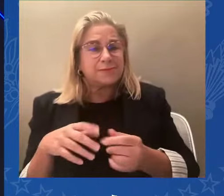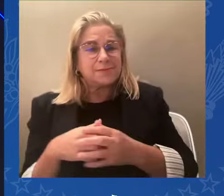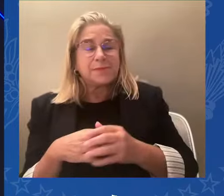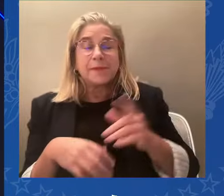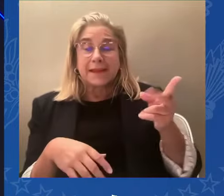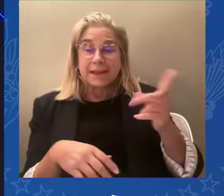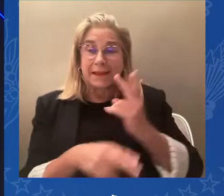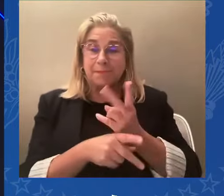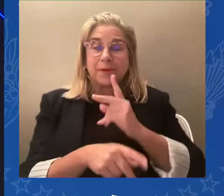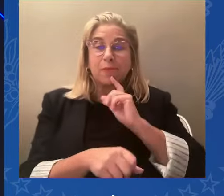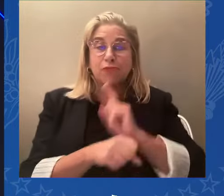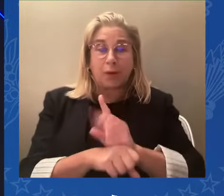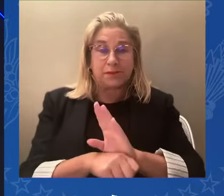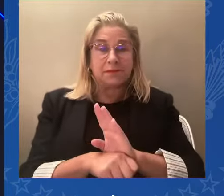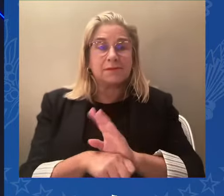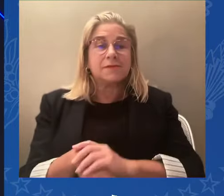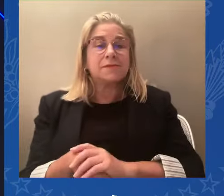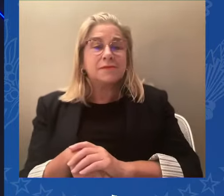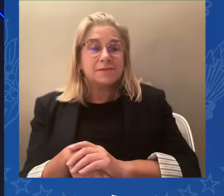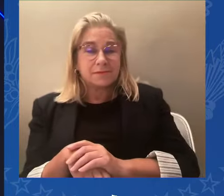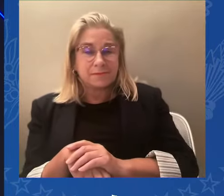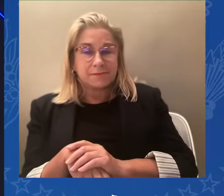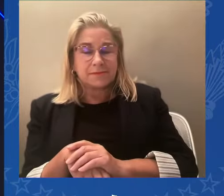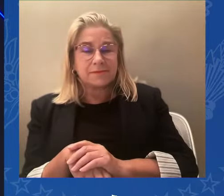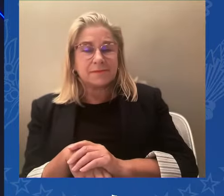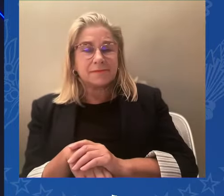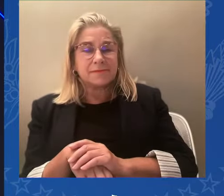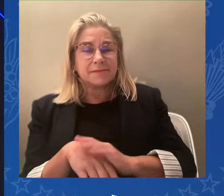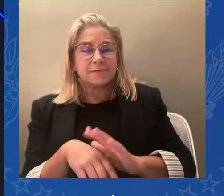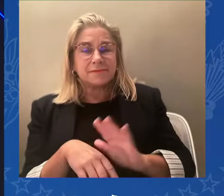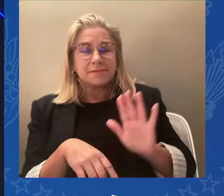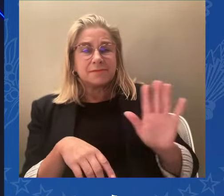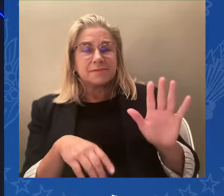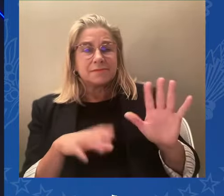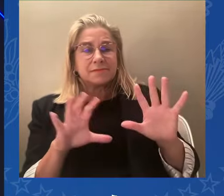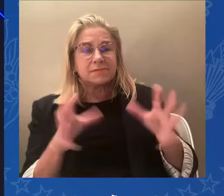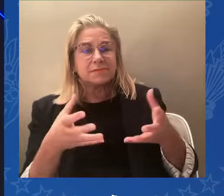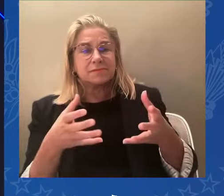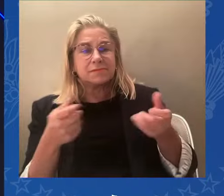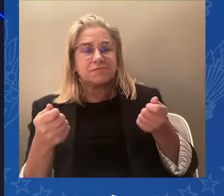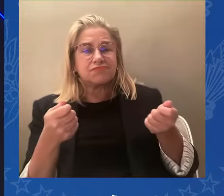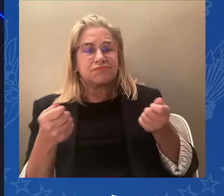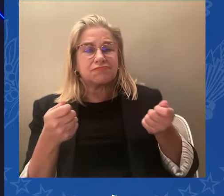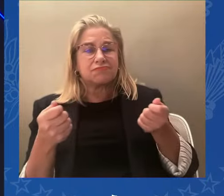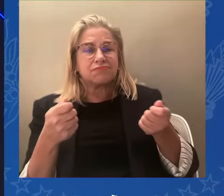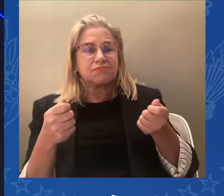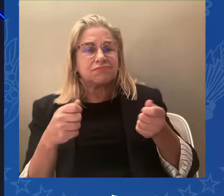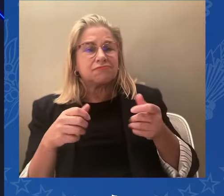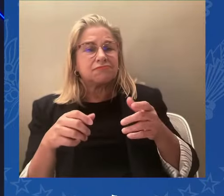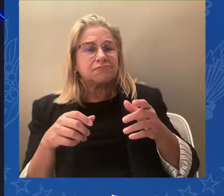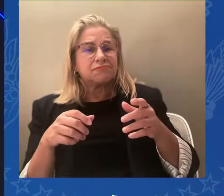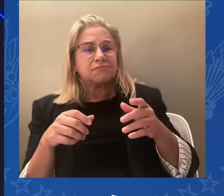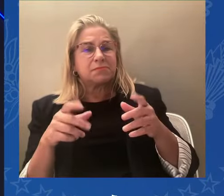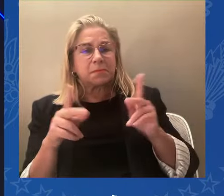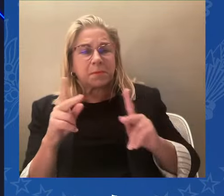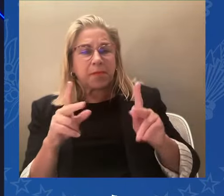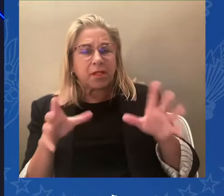and be representative of the people it serves. By appointing the first black woman to the United States Supreme Court,